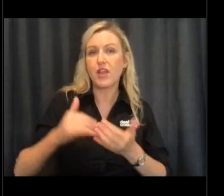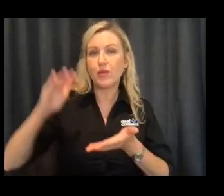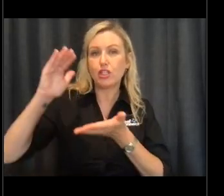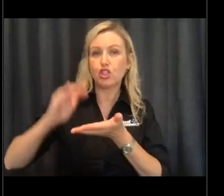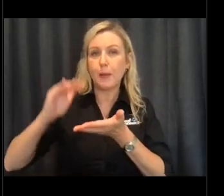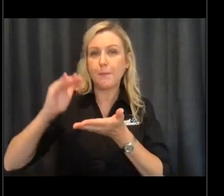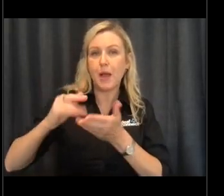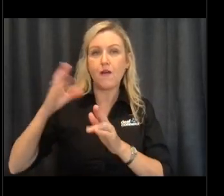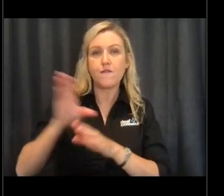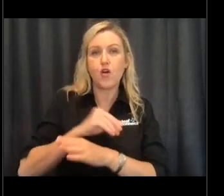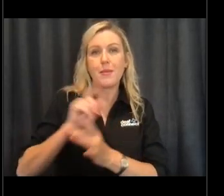Yes.